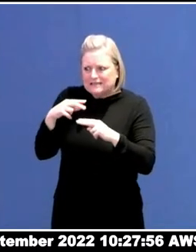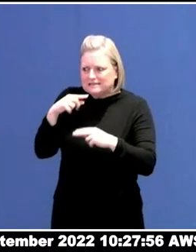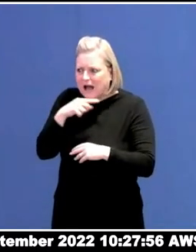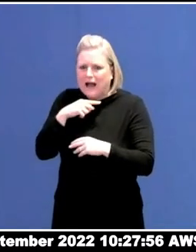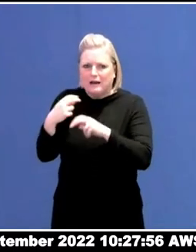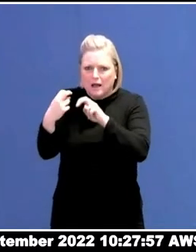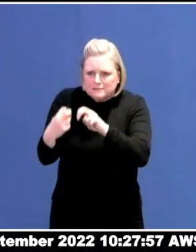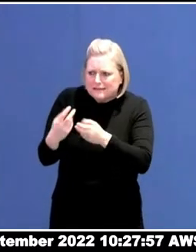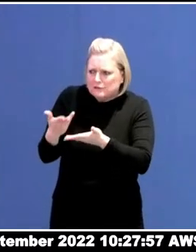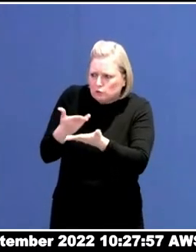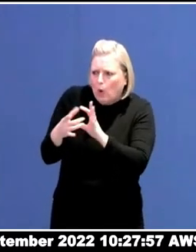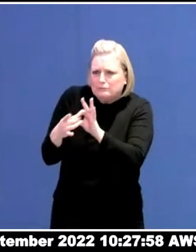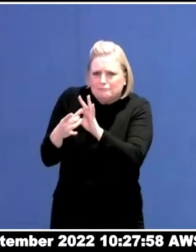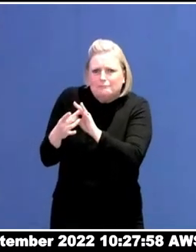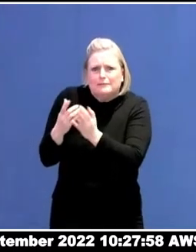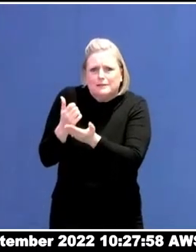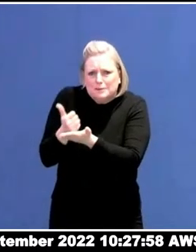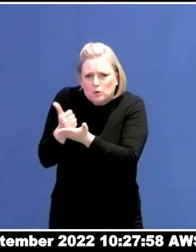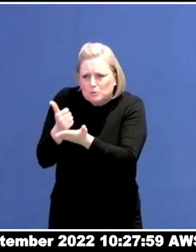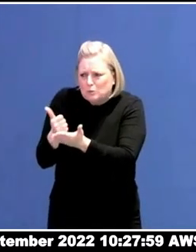Do you remember if you received any response?